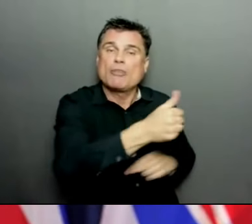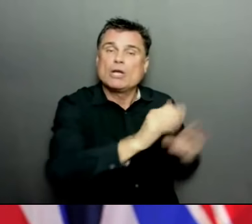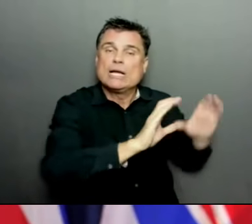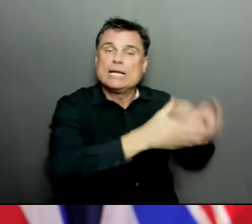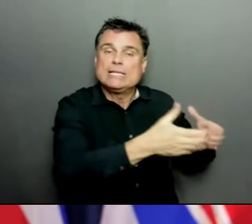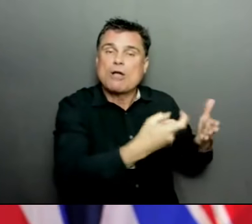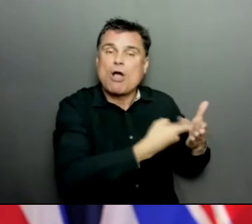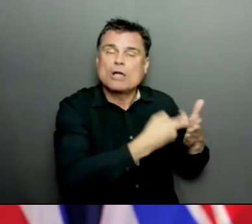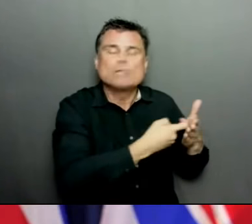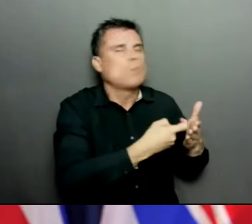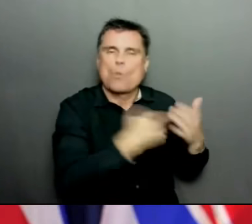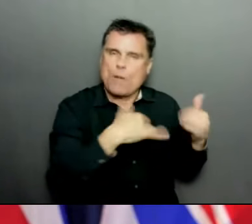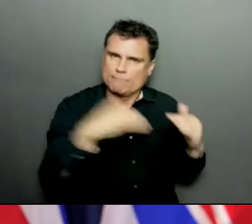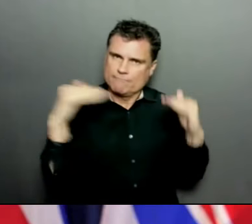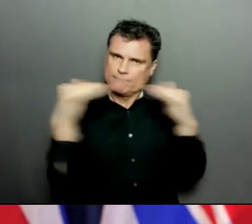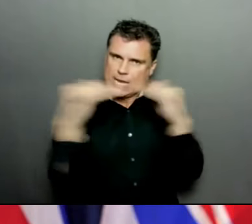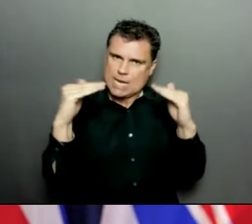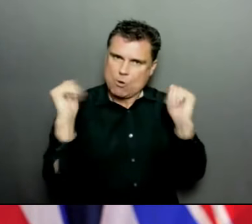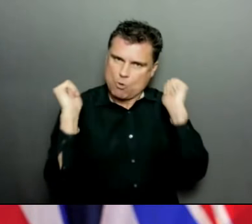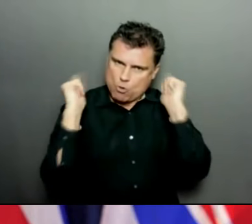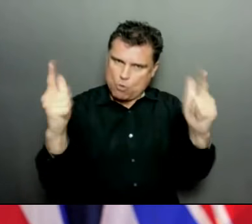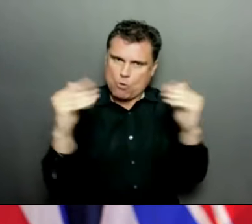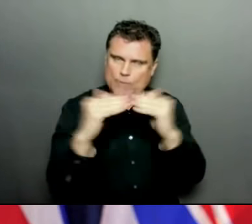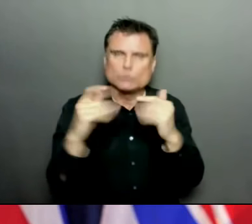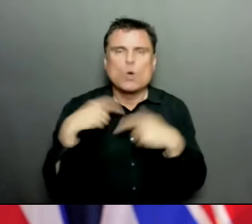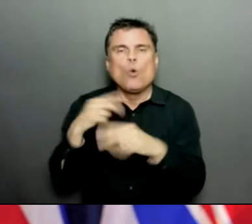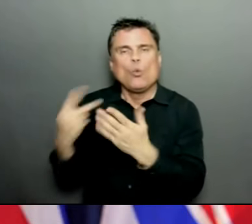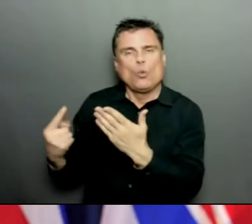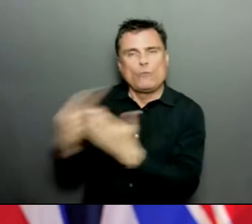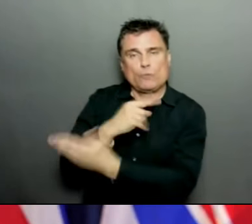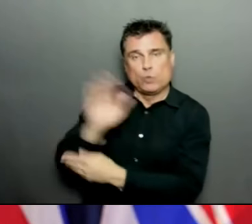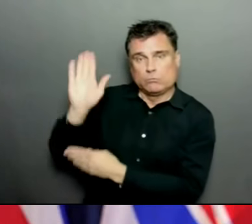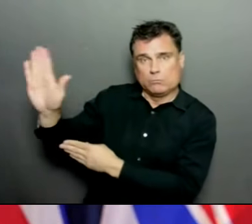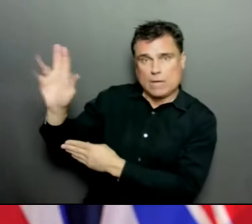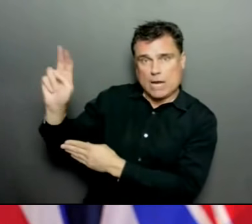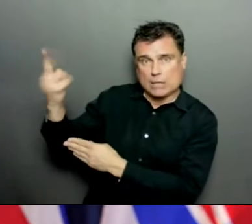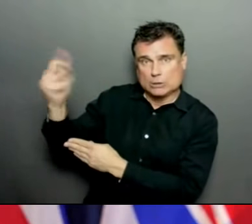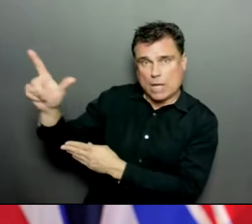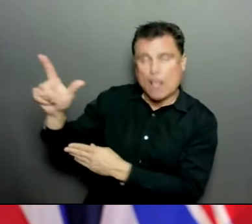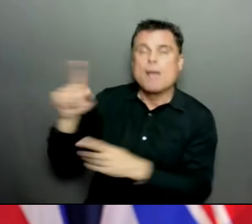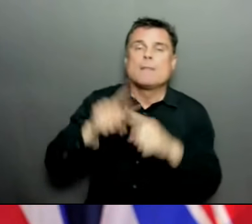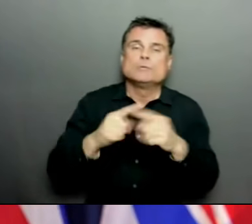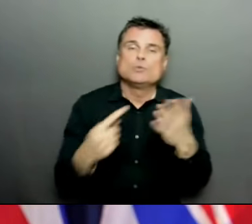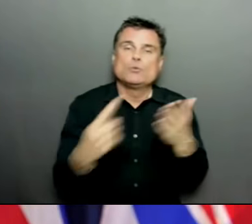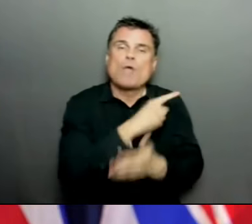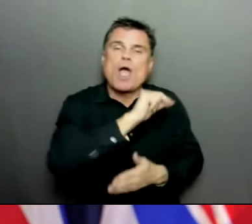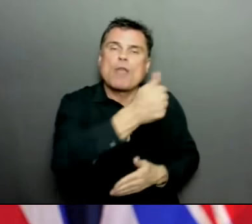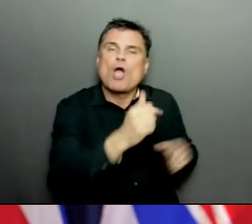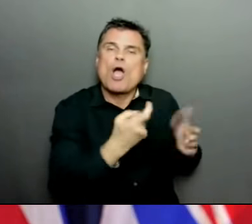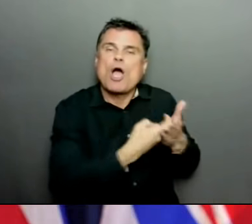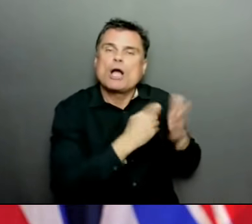This a very serious time in COVID-19 Pandemic and everyone is coming together, everybody is making extraordinary sacrifices and we see